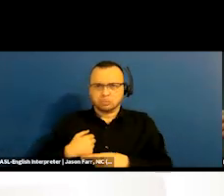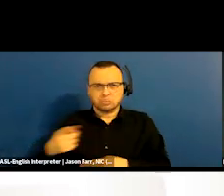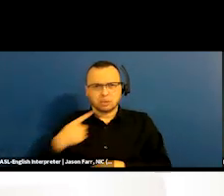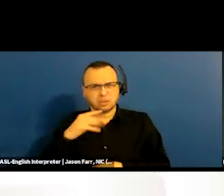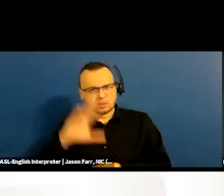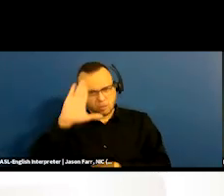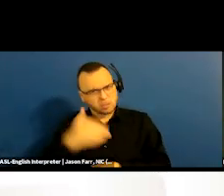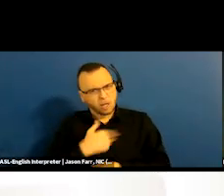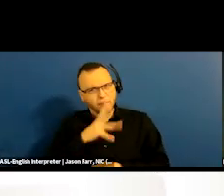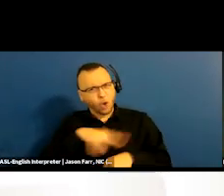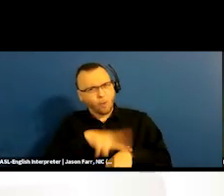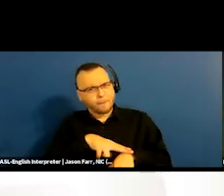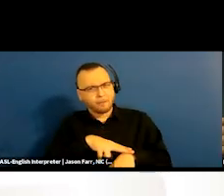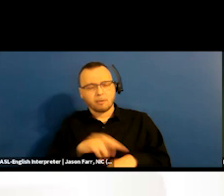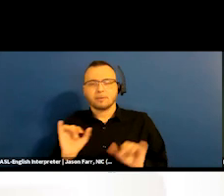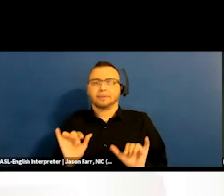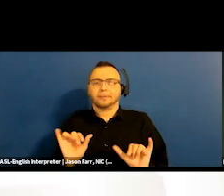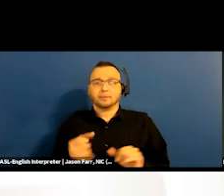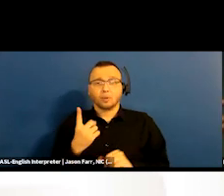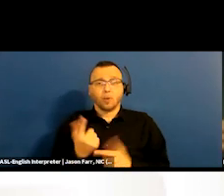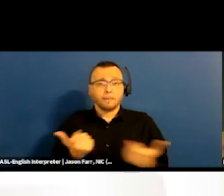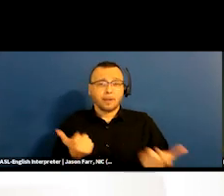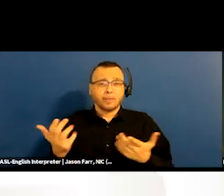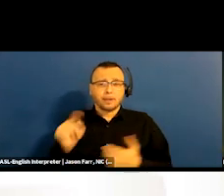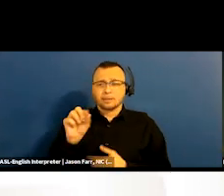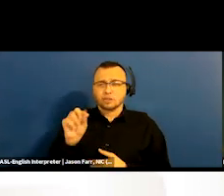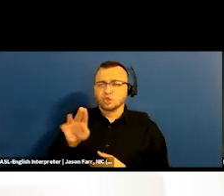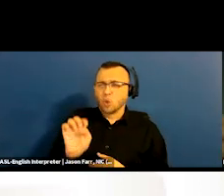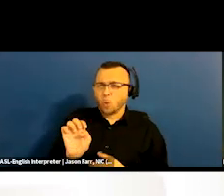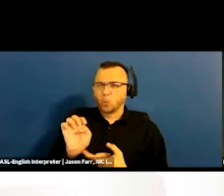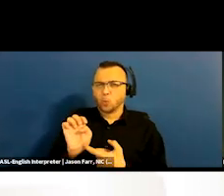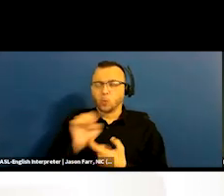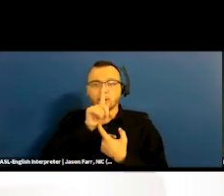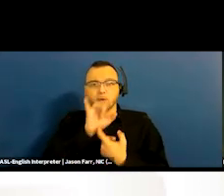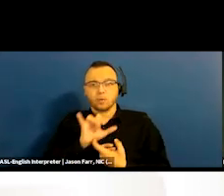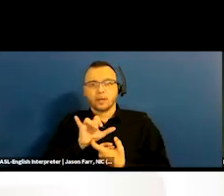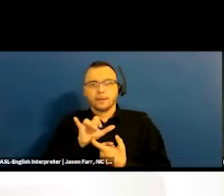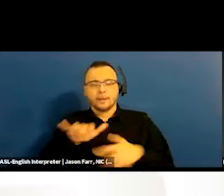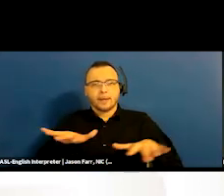sometimes we're not fully registering people's tones like they're saying it.